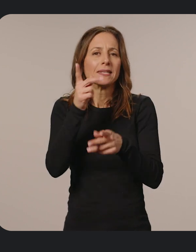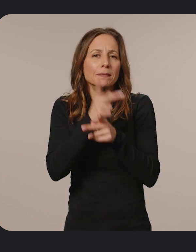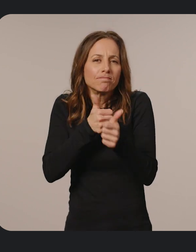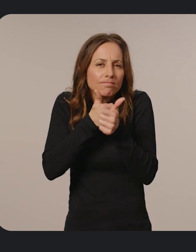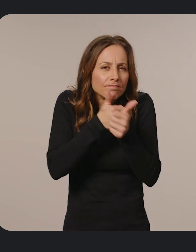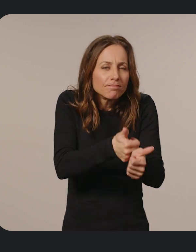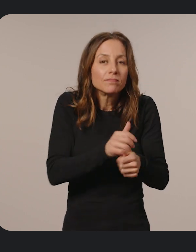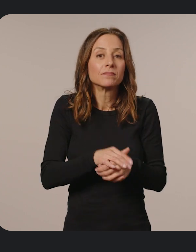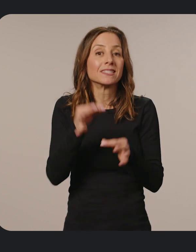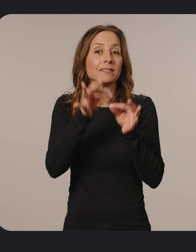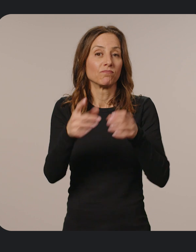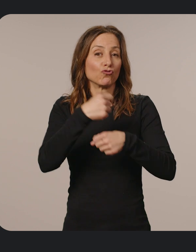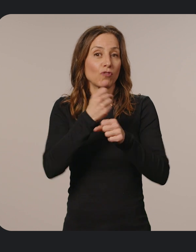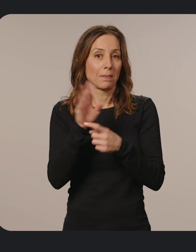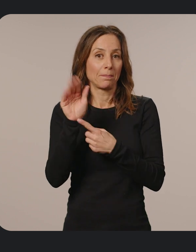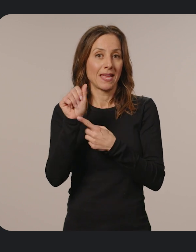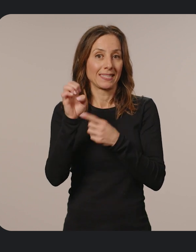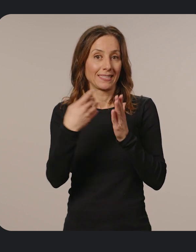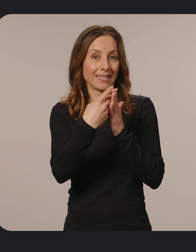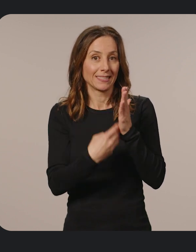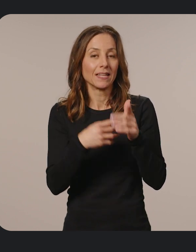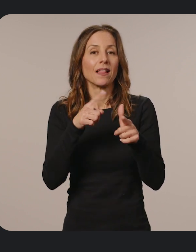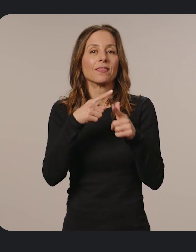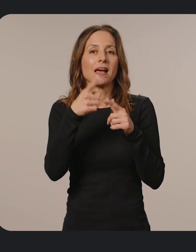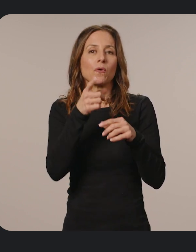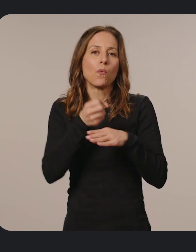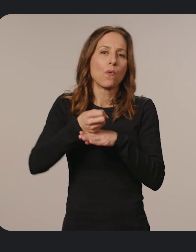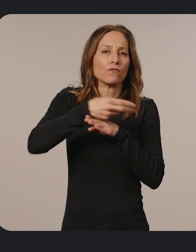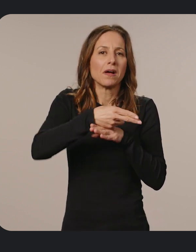you keep track of it all. Simply create a base listing, and then override